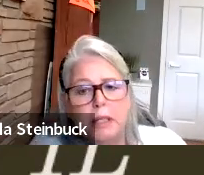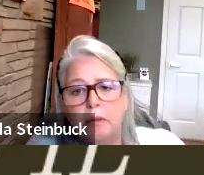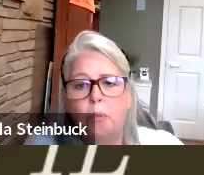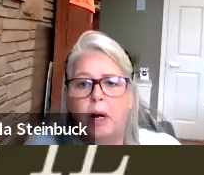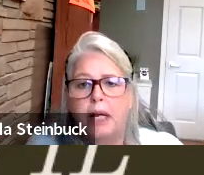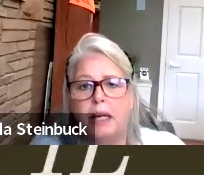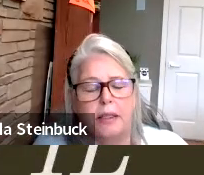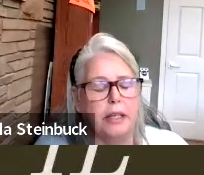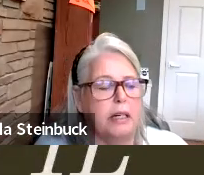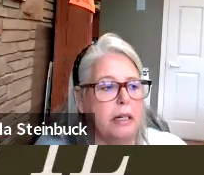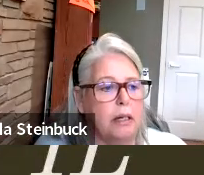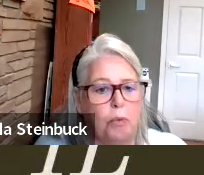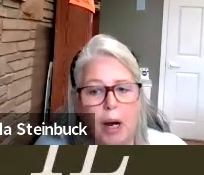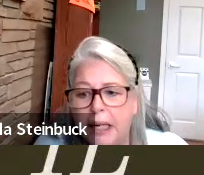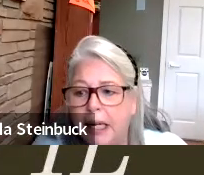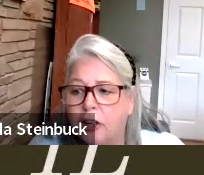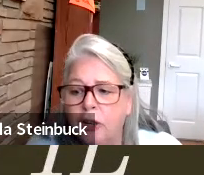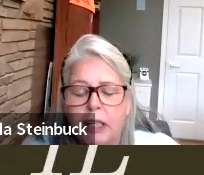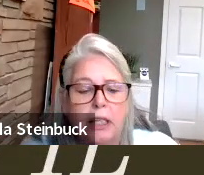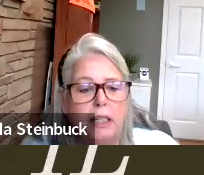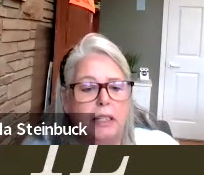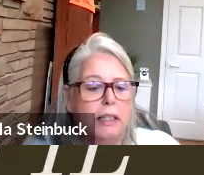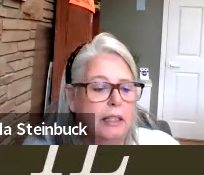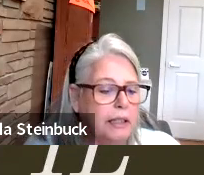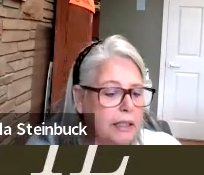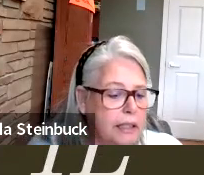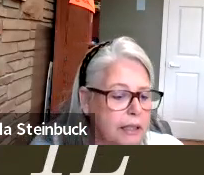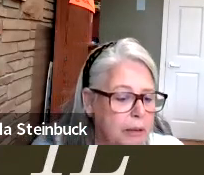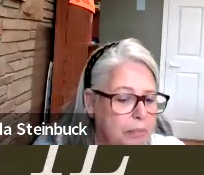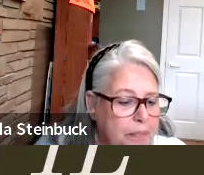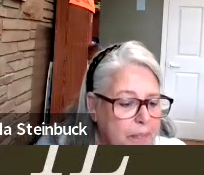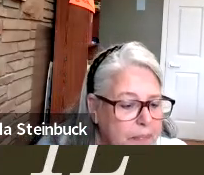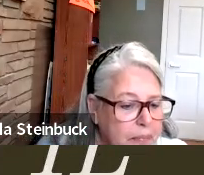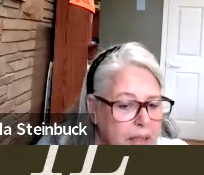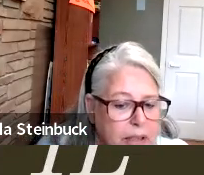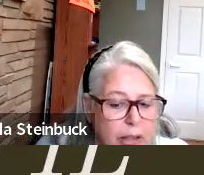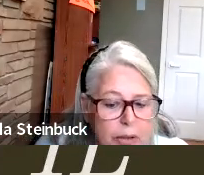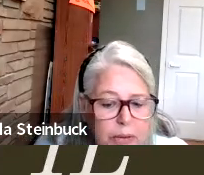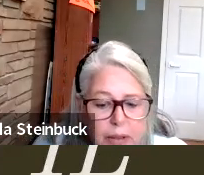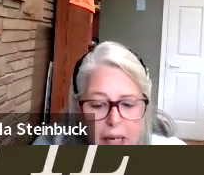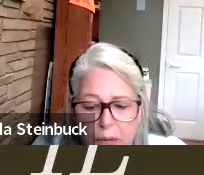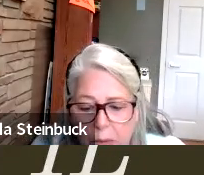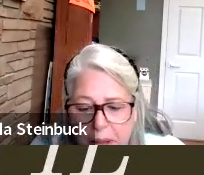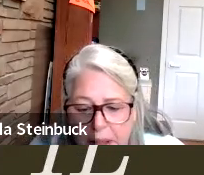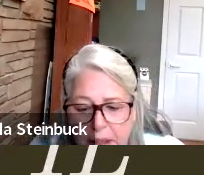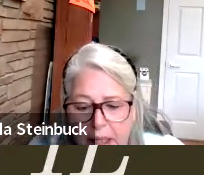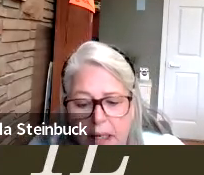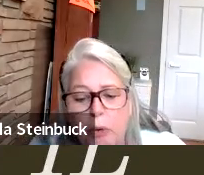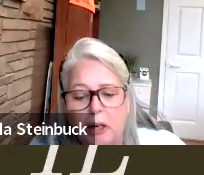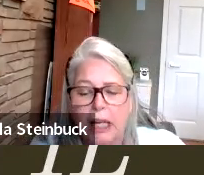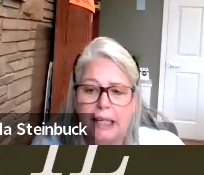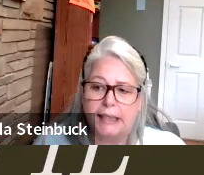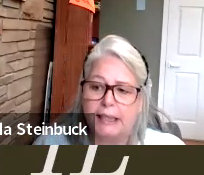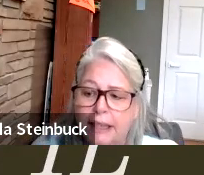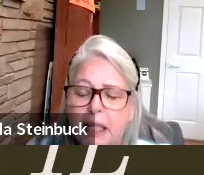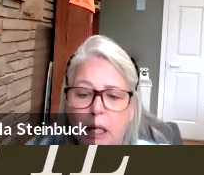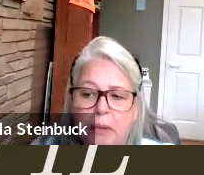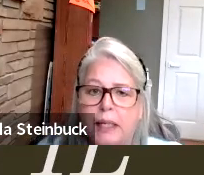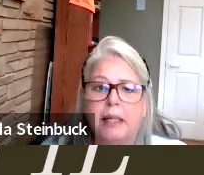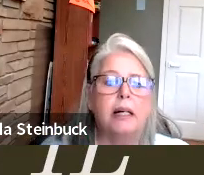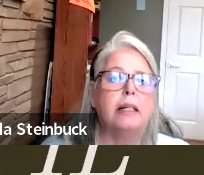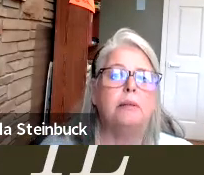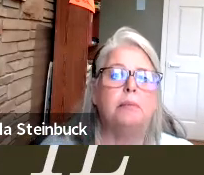I am Brenda Steinbuck and I am the Director of SPA area independent living services in Hot Springs Arkansas.